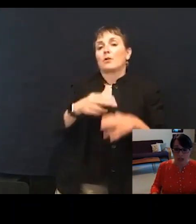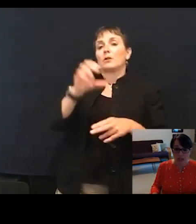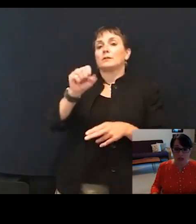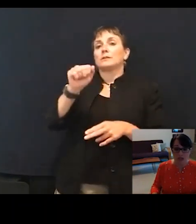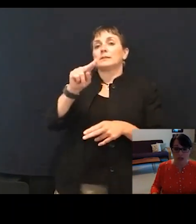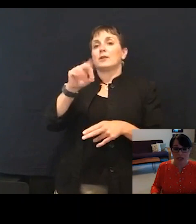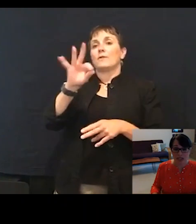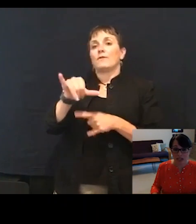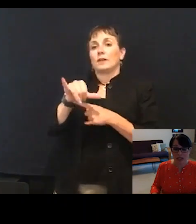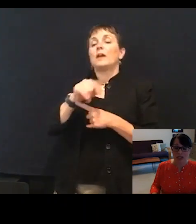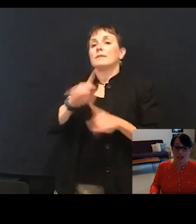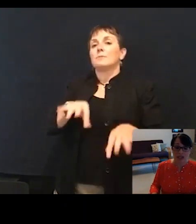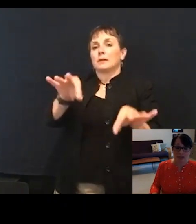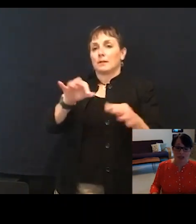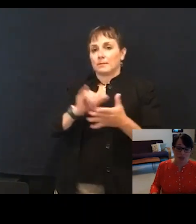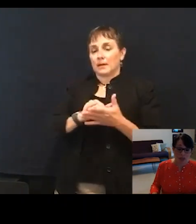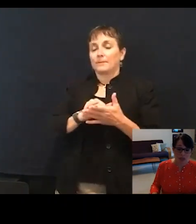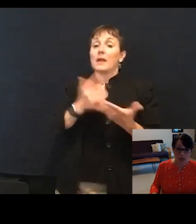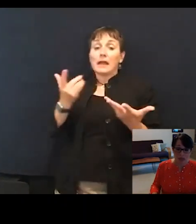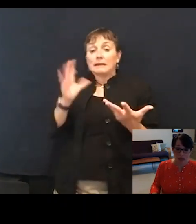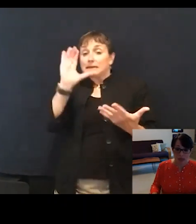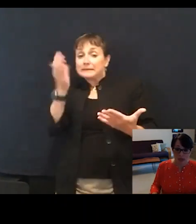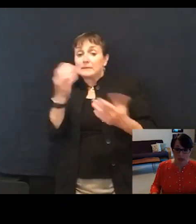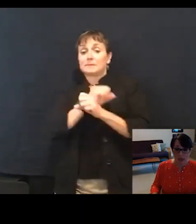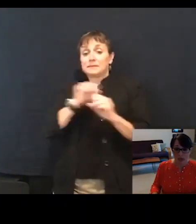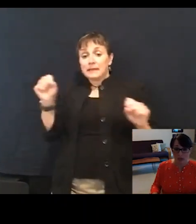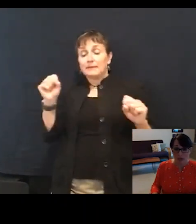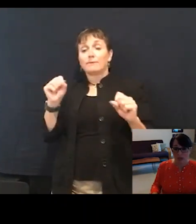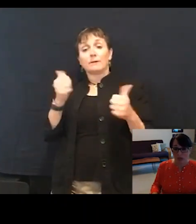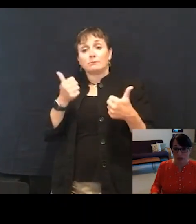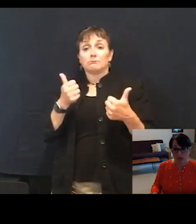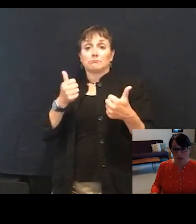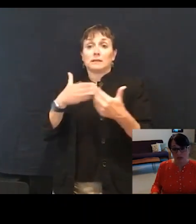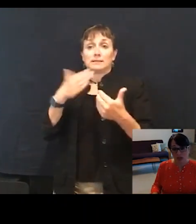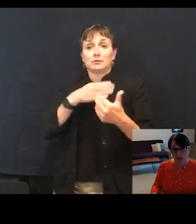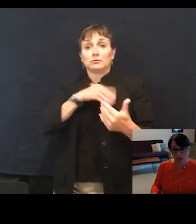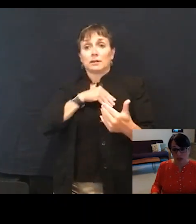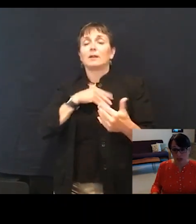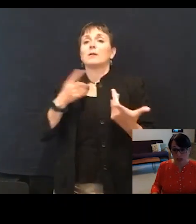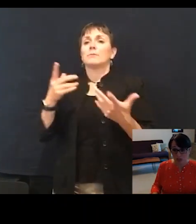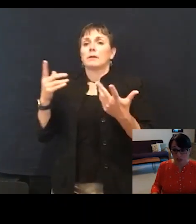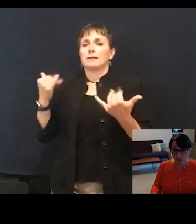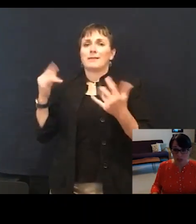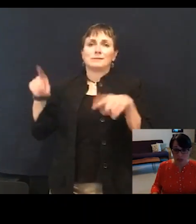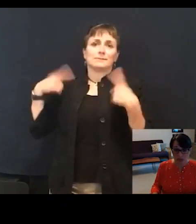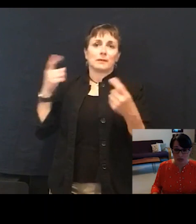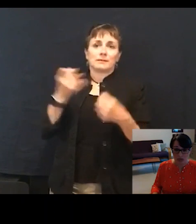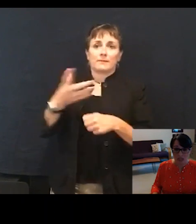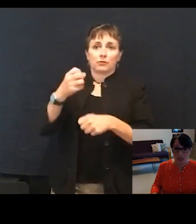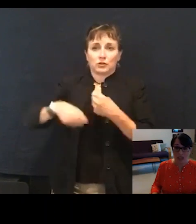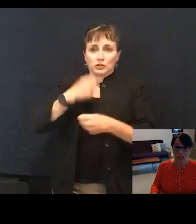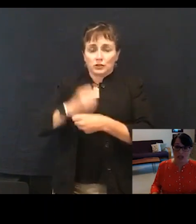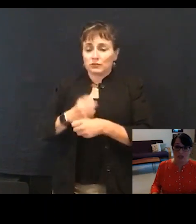However, to date-- and it's been a number of years now-- there has been no evidence of biological activity, unfortunately.